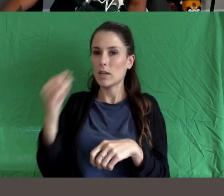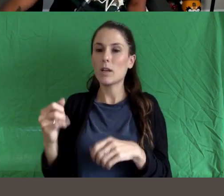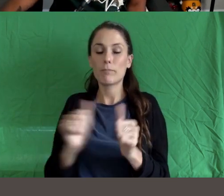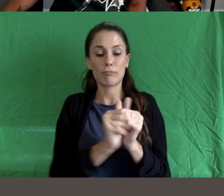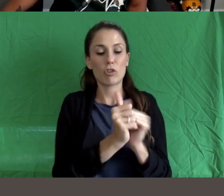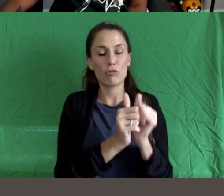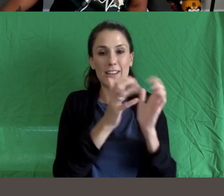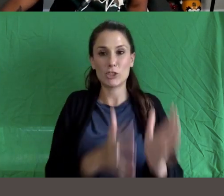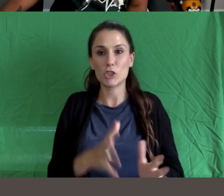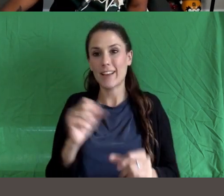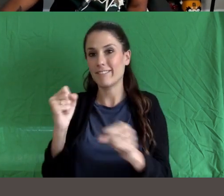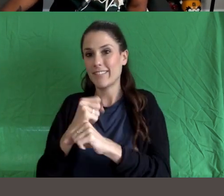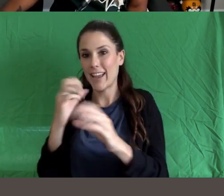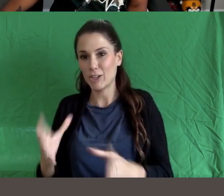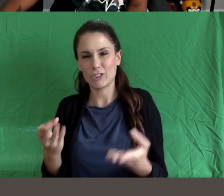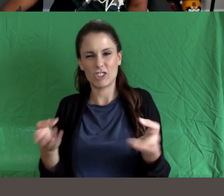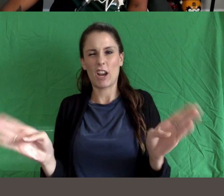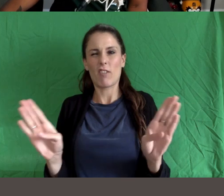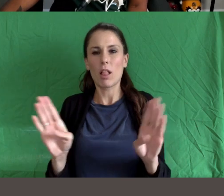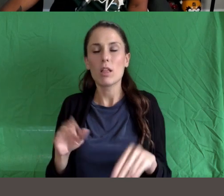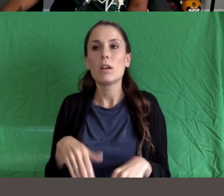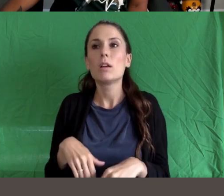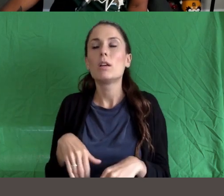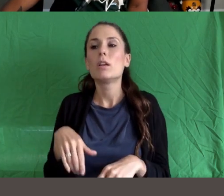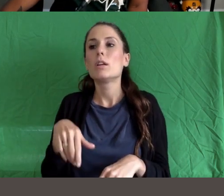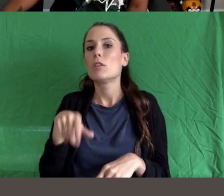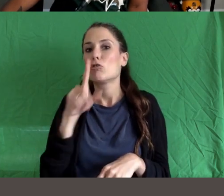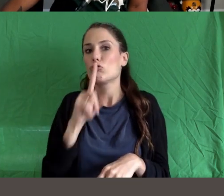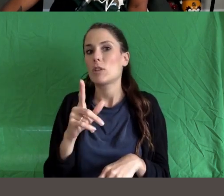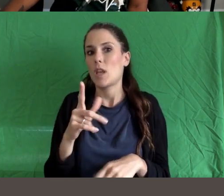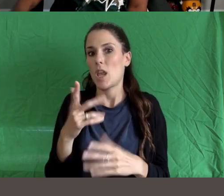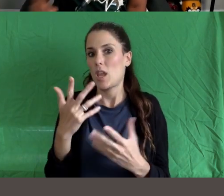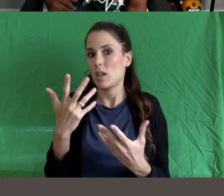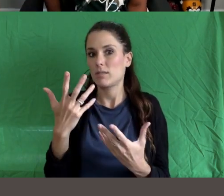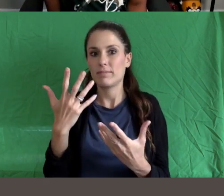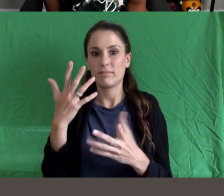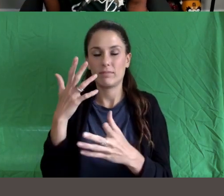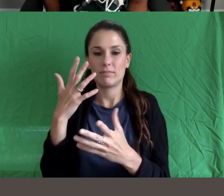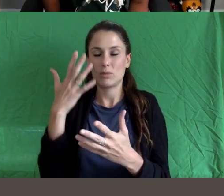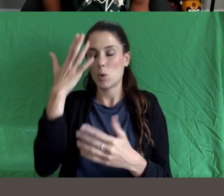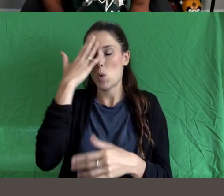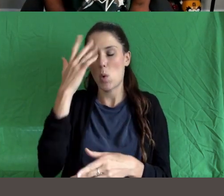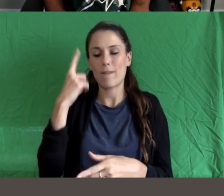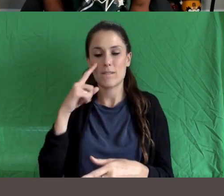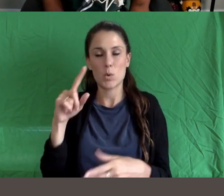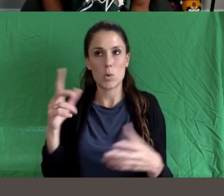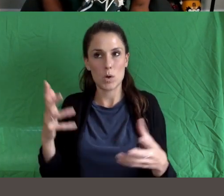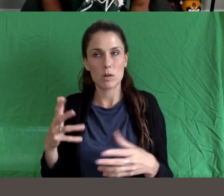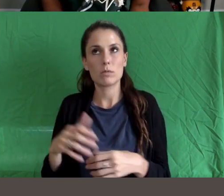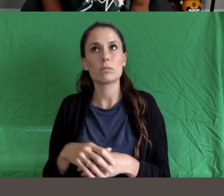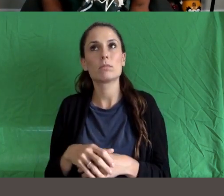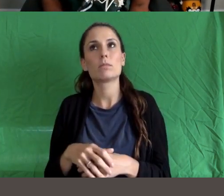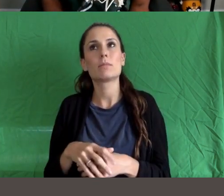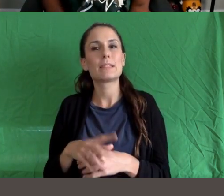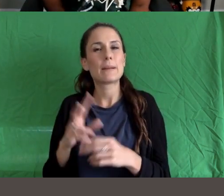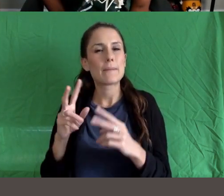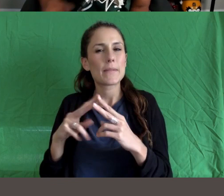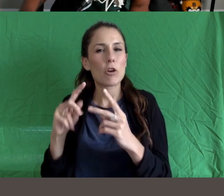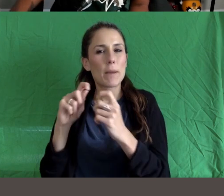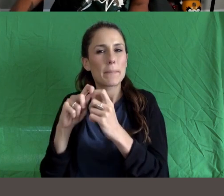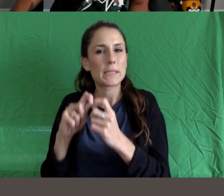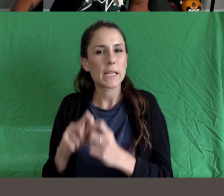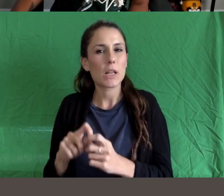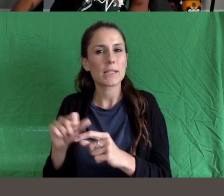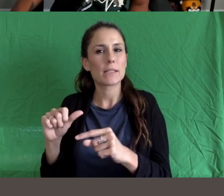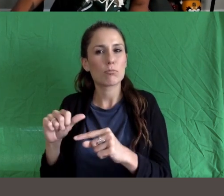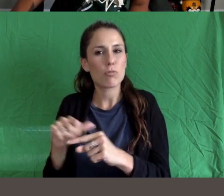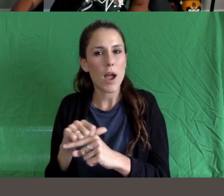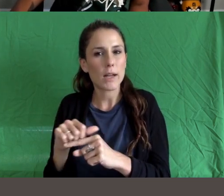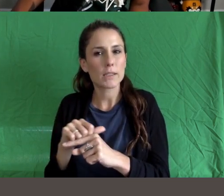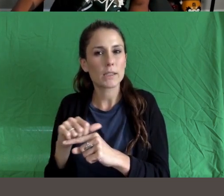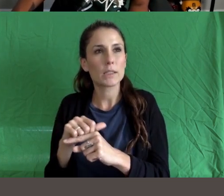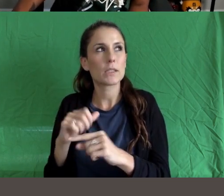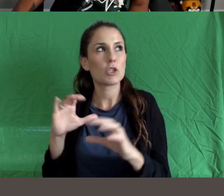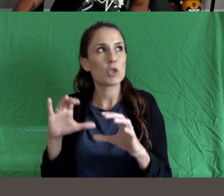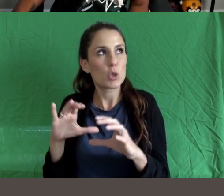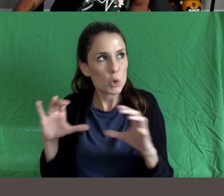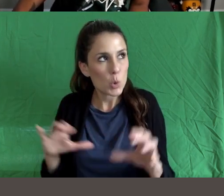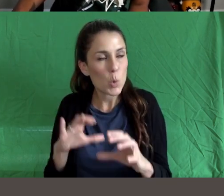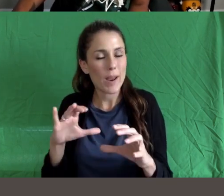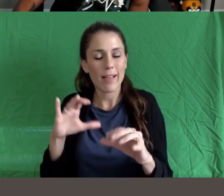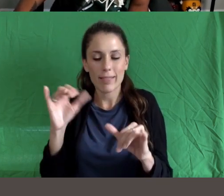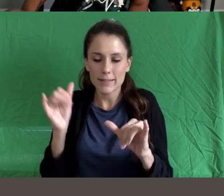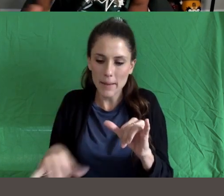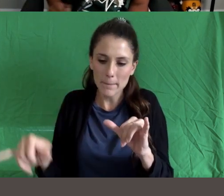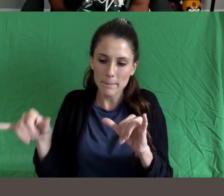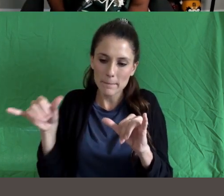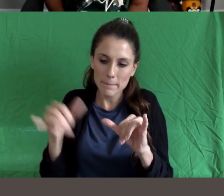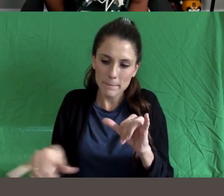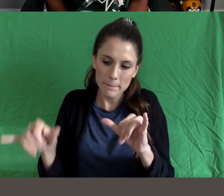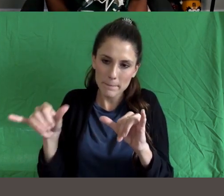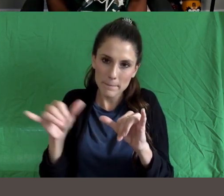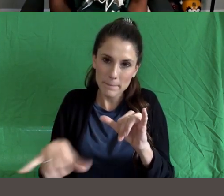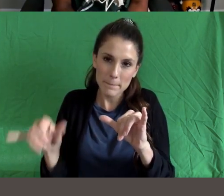and fighters in general are well known for very meticulous practice in doing the same thing a lot